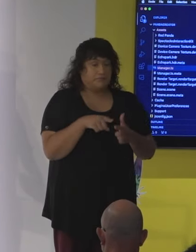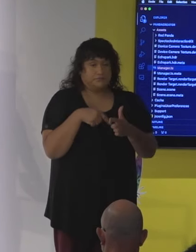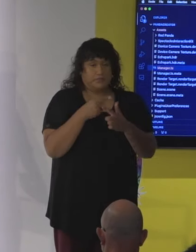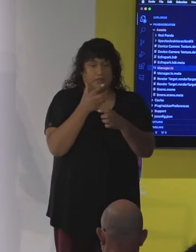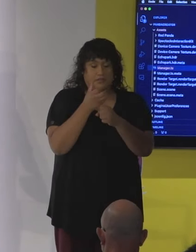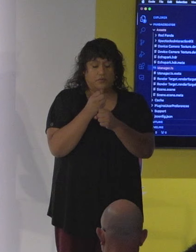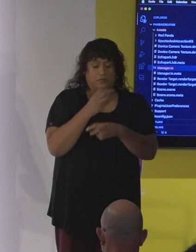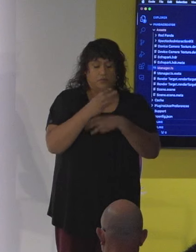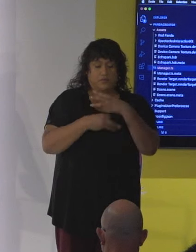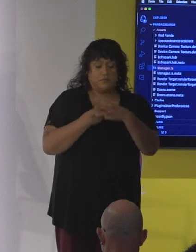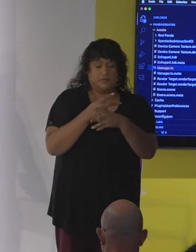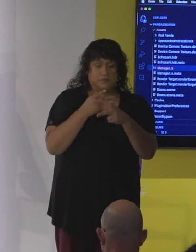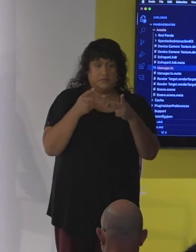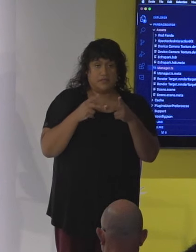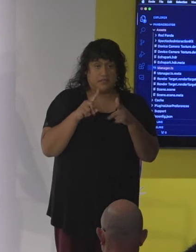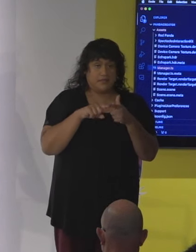And then, I want to add this total offset.